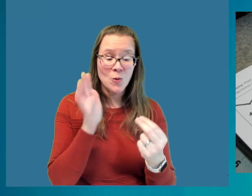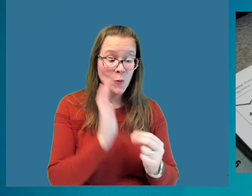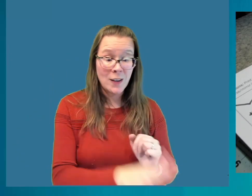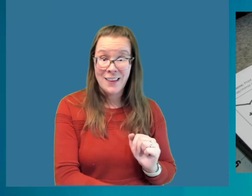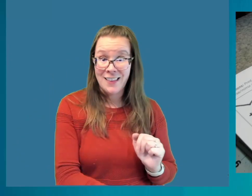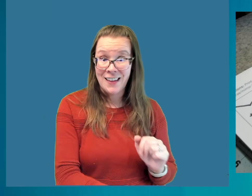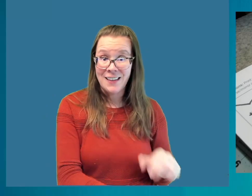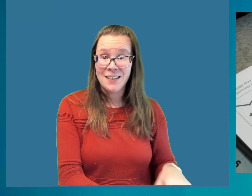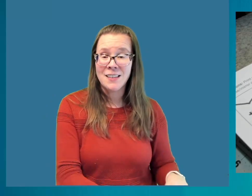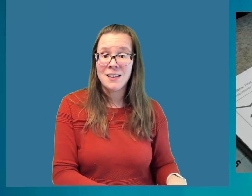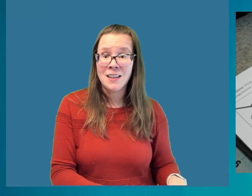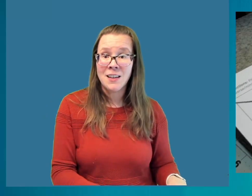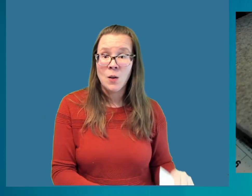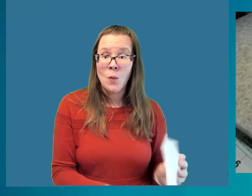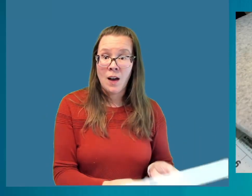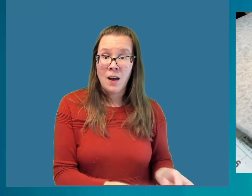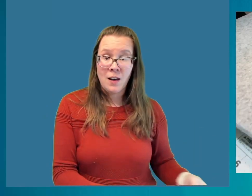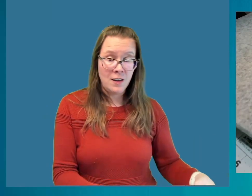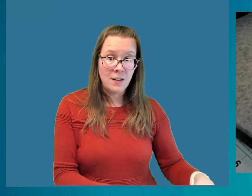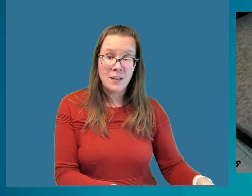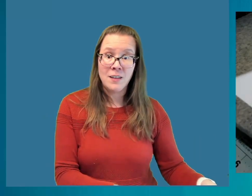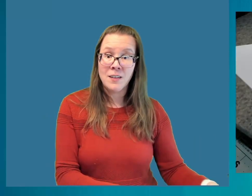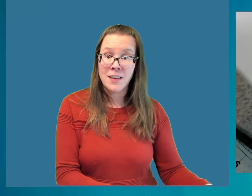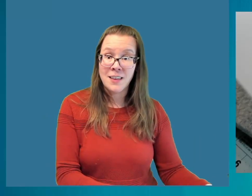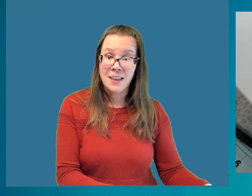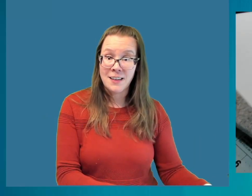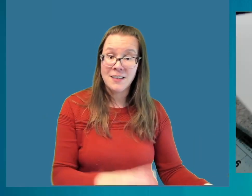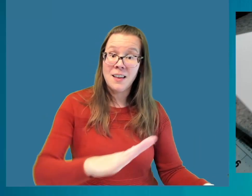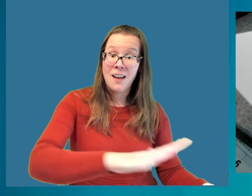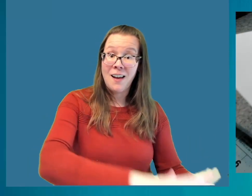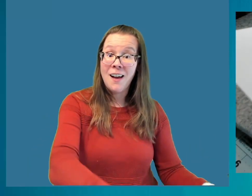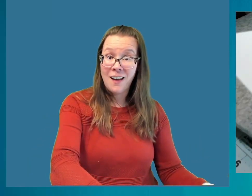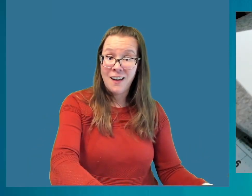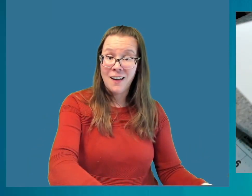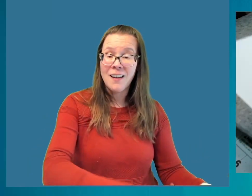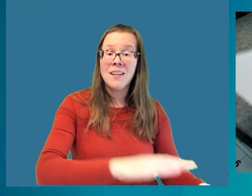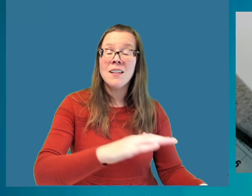I go ahead and go over it with a Sharpie. And the reason I do that is to save paper.